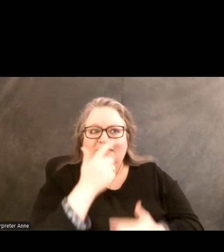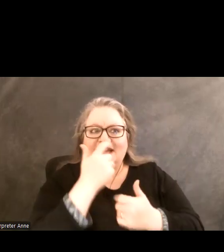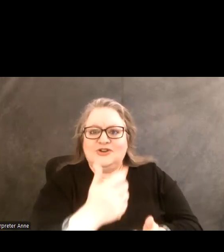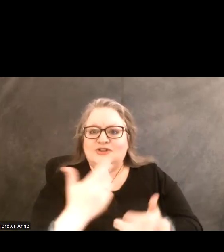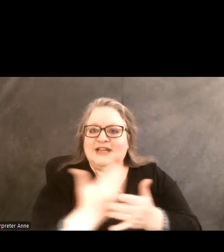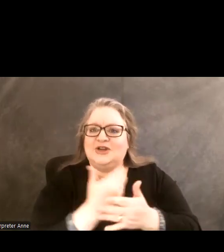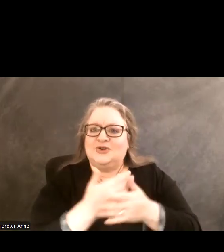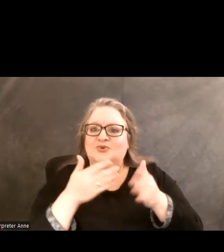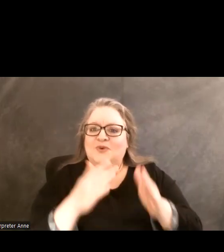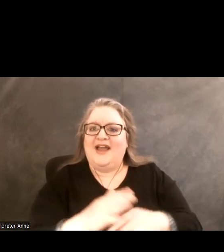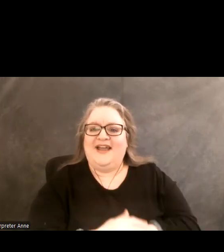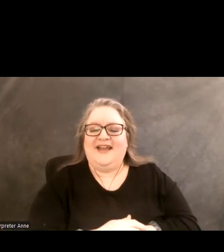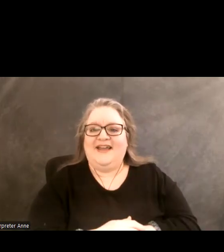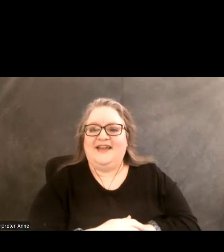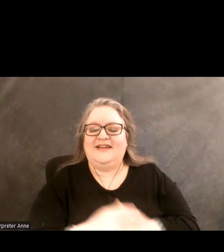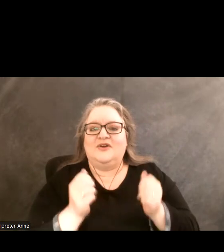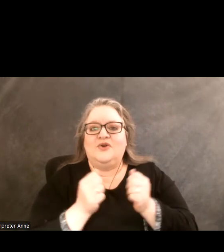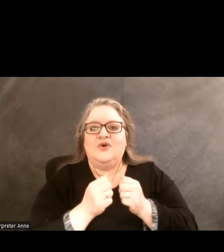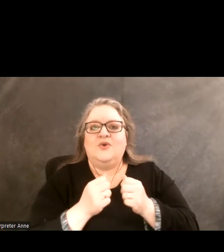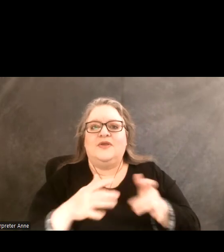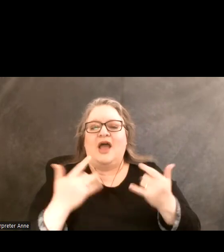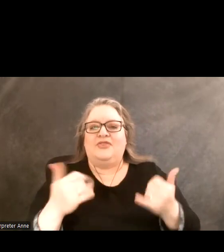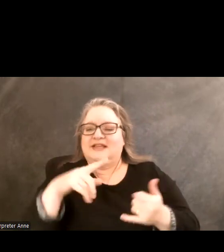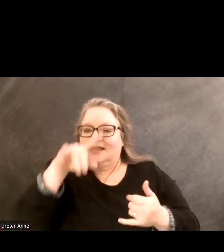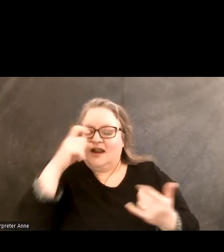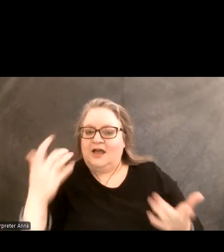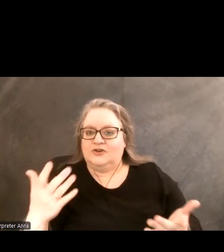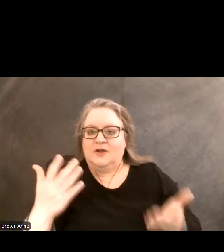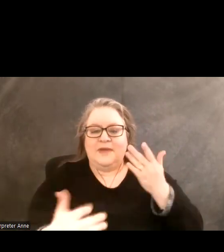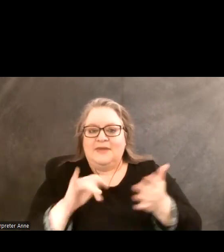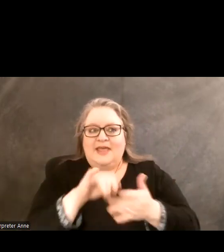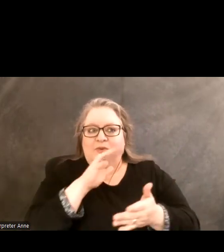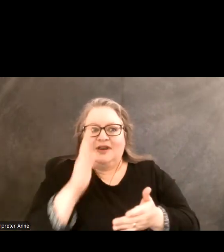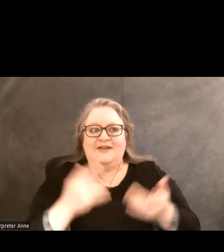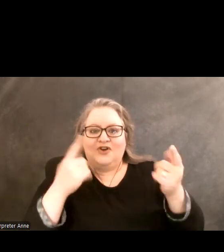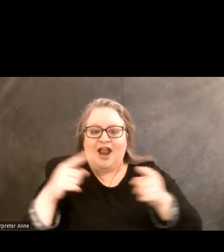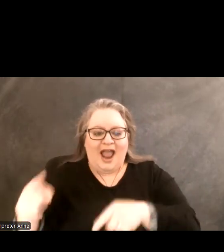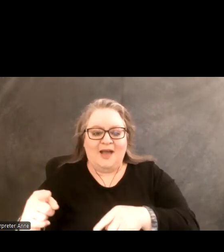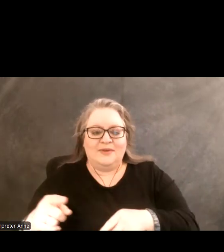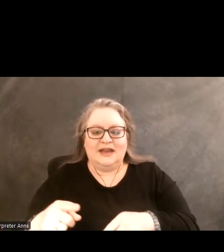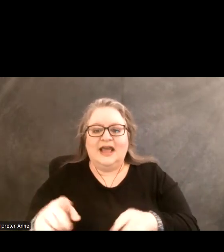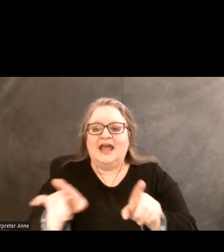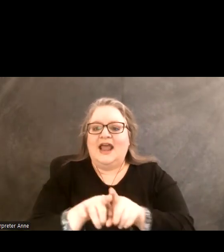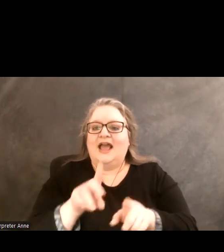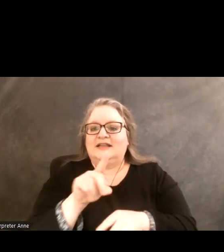captivating and interesting in a new way that without this conundrum might not happen and the disability aesthetic is just